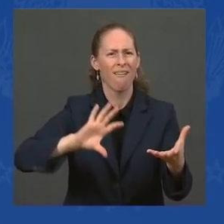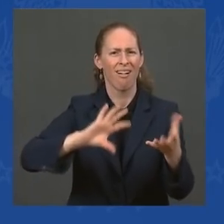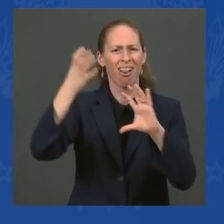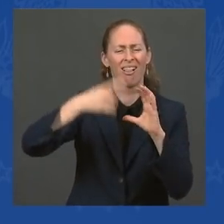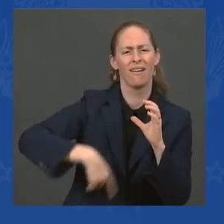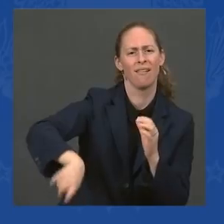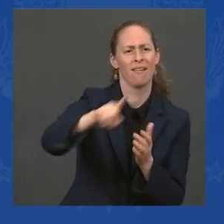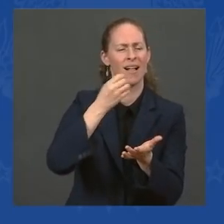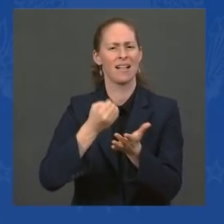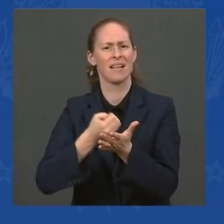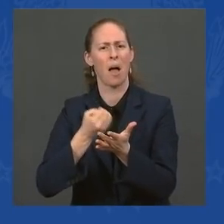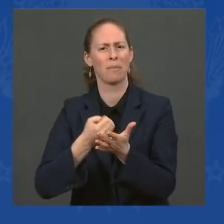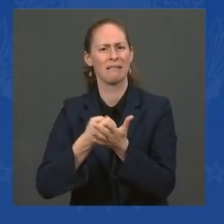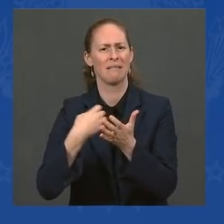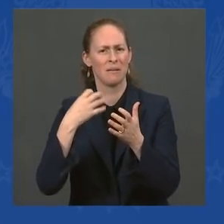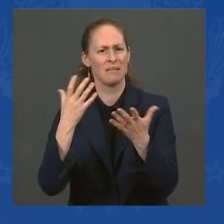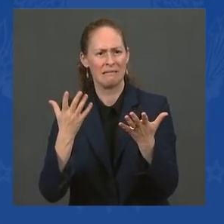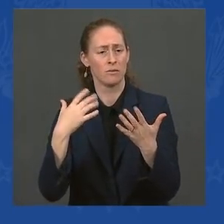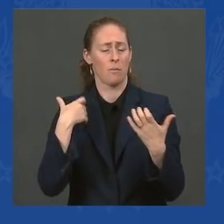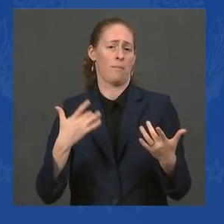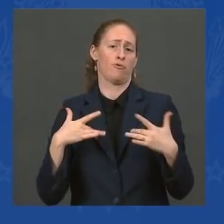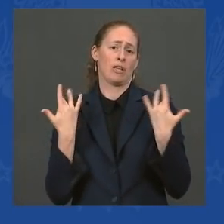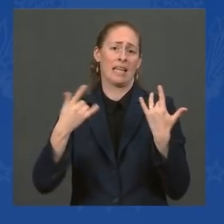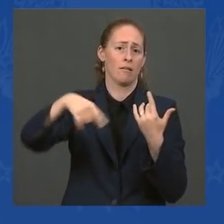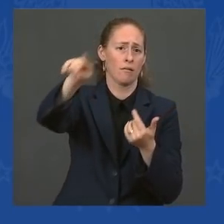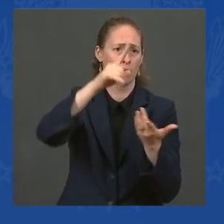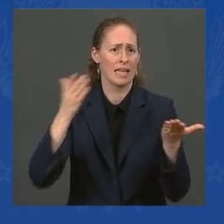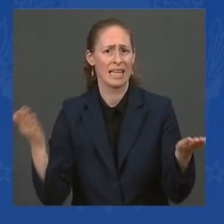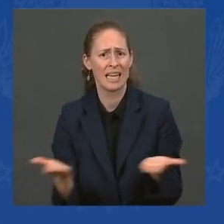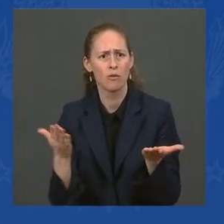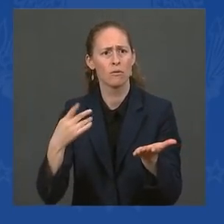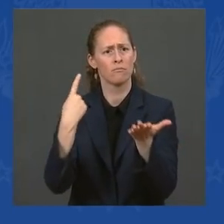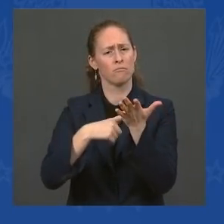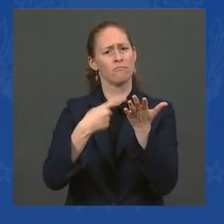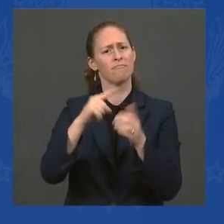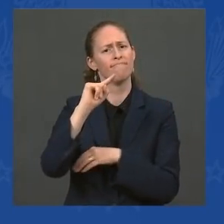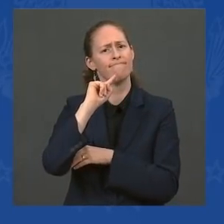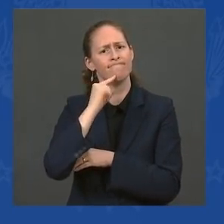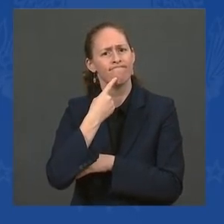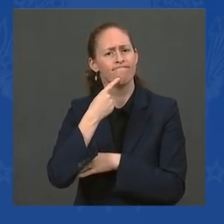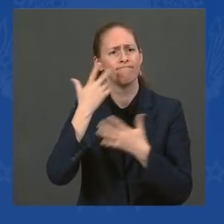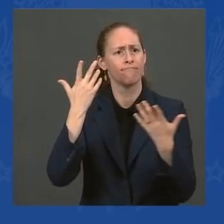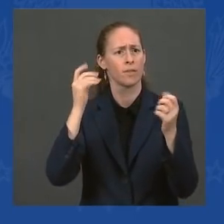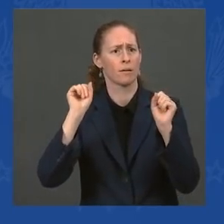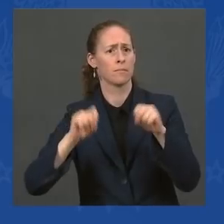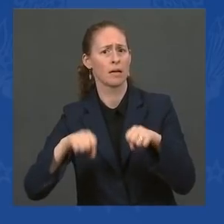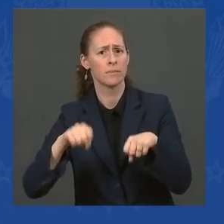I'm glad these leaders are here to talk about the real-world impact this is going to have on people and on our position in the world.